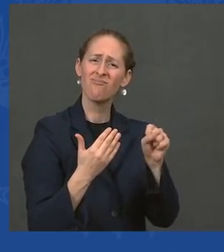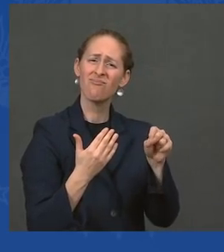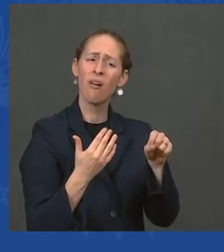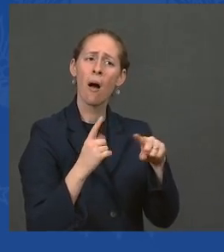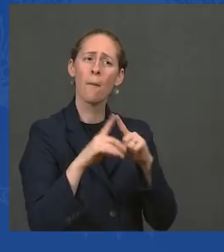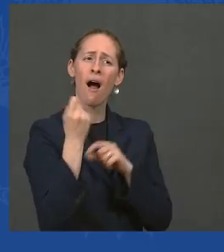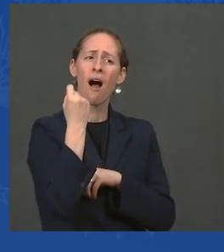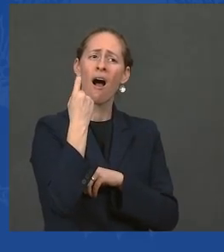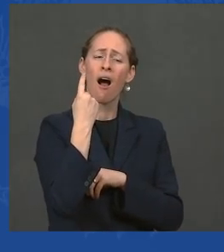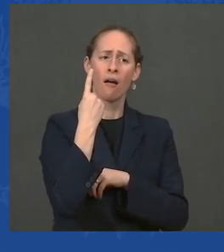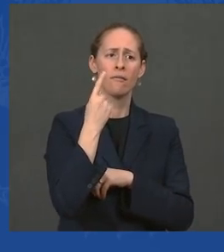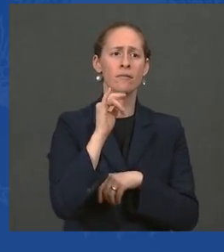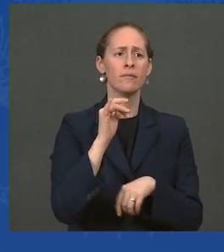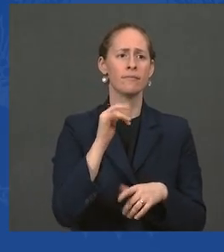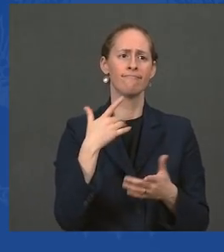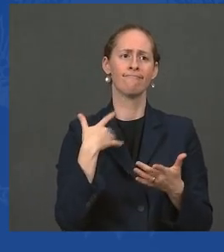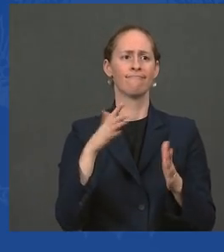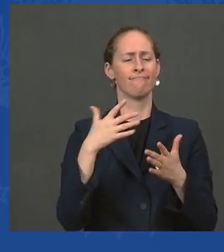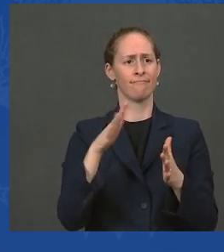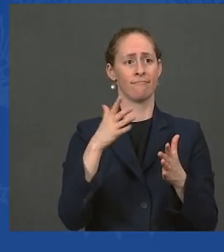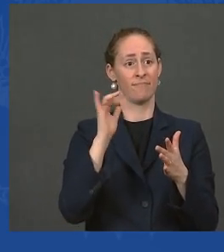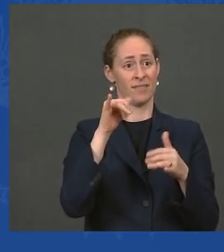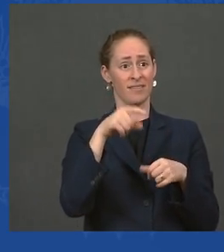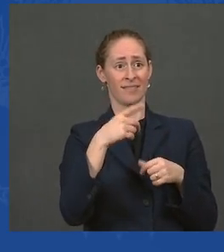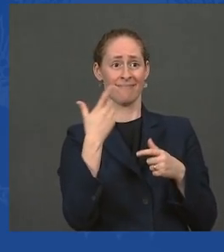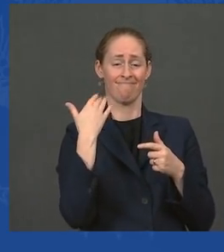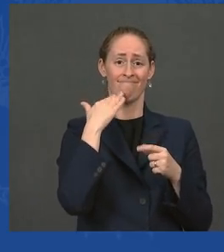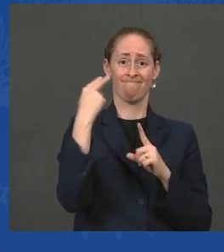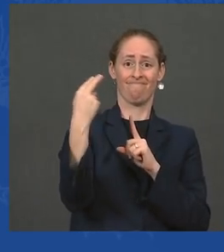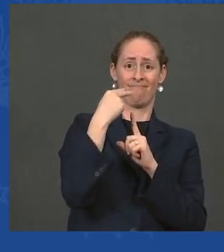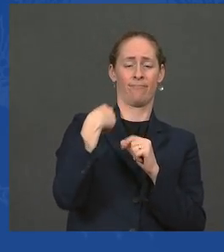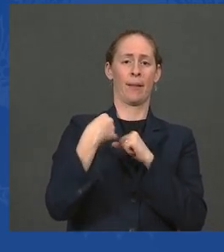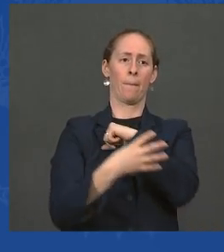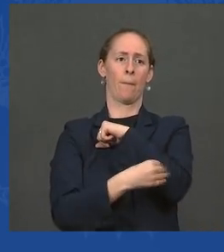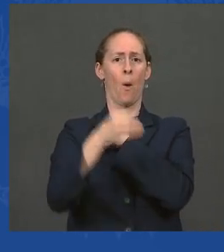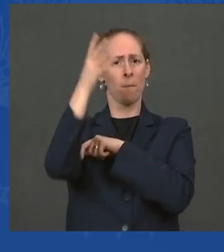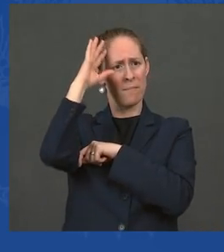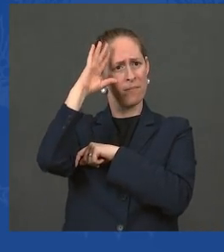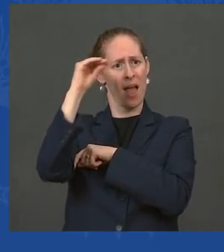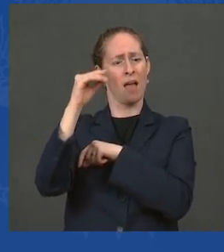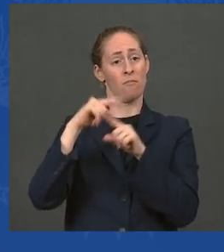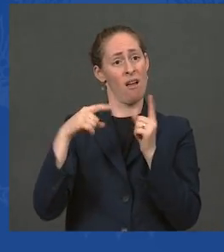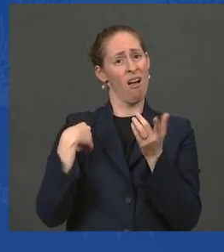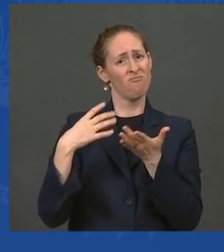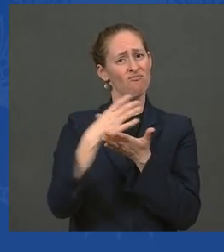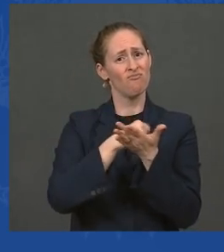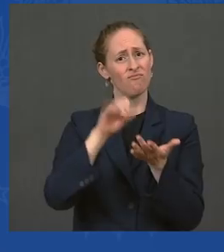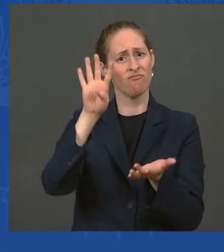as the poorest man in Congress, but -- I was making $42,000 a year. And I didn't think my job